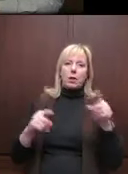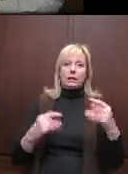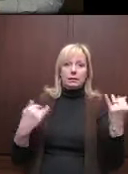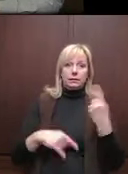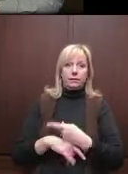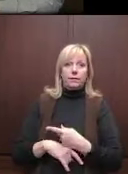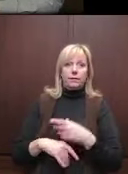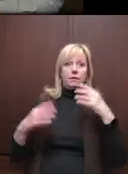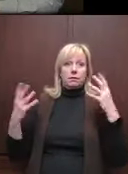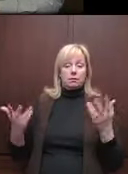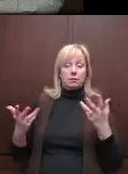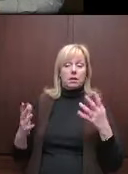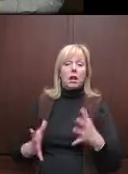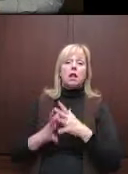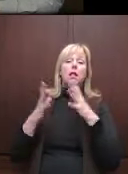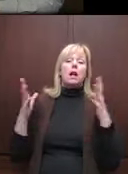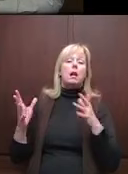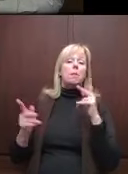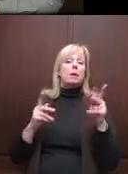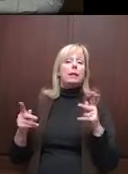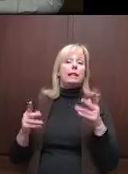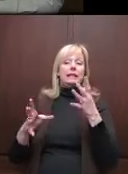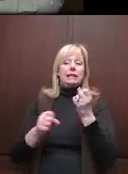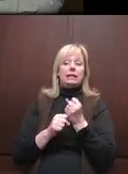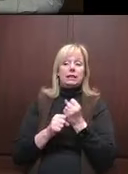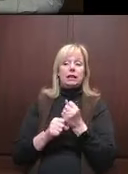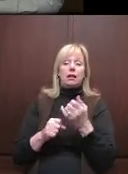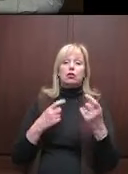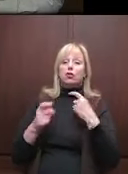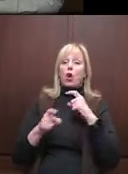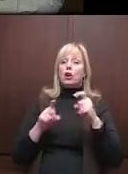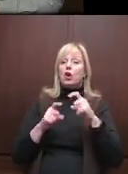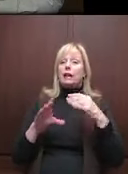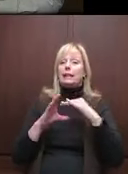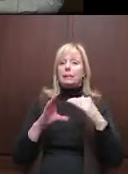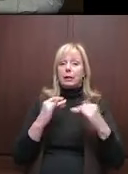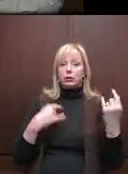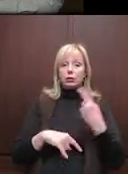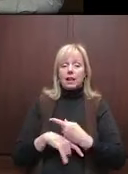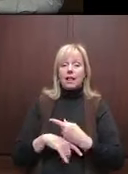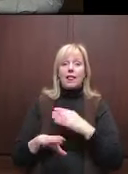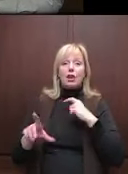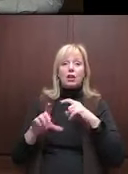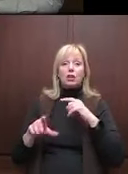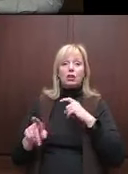So a lot of people have been getting phone calls and emails today to call center that we set up.